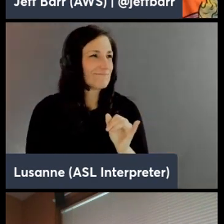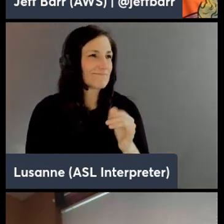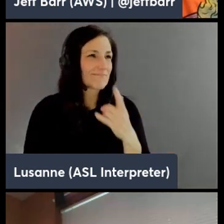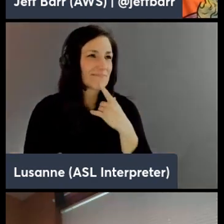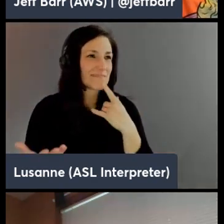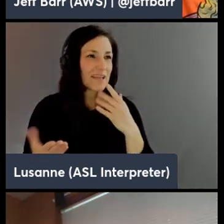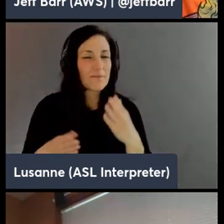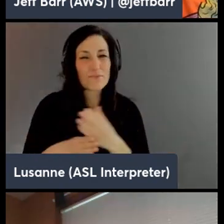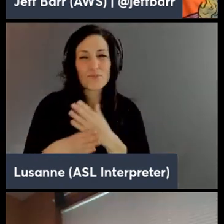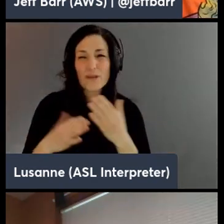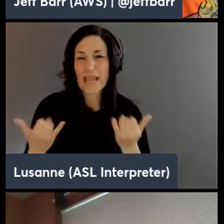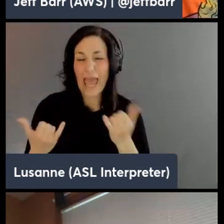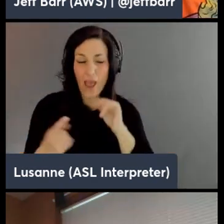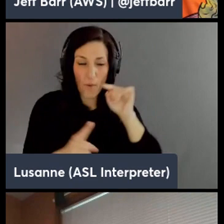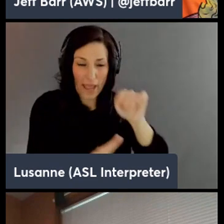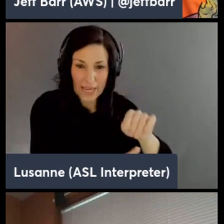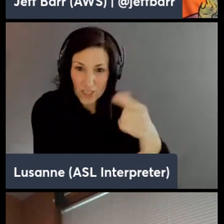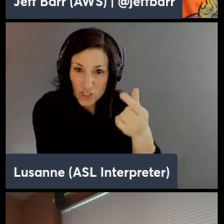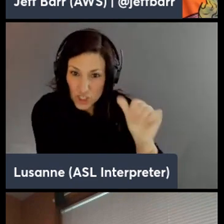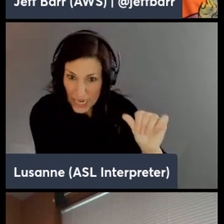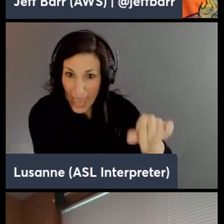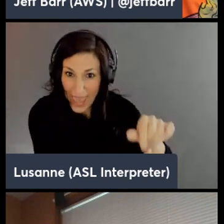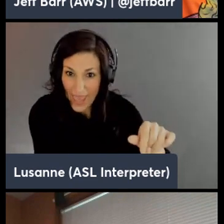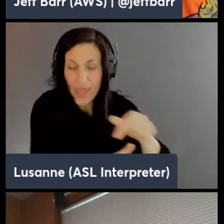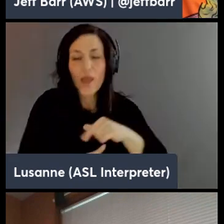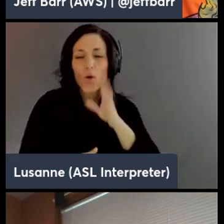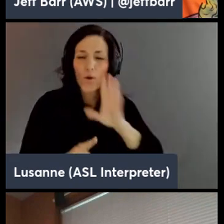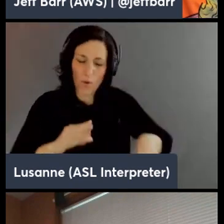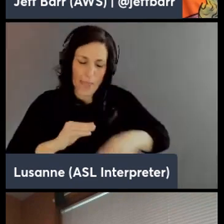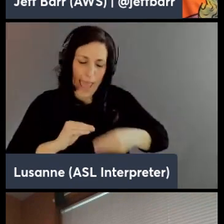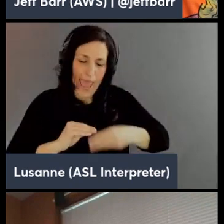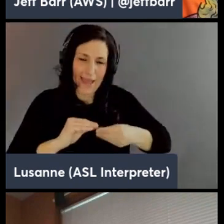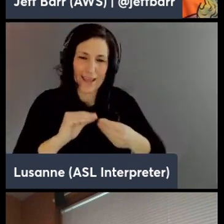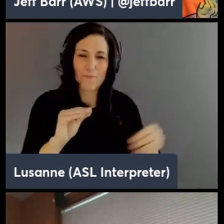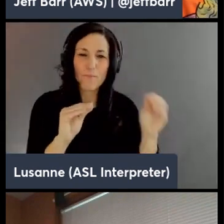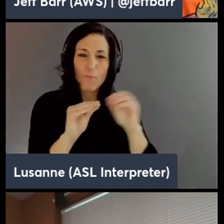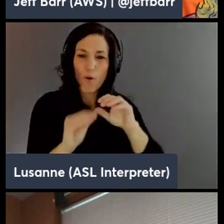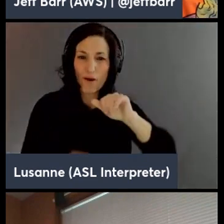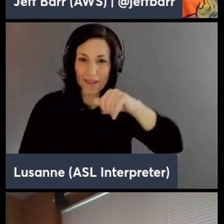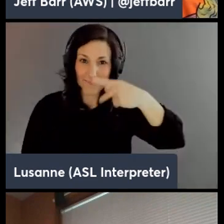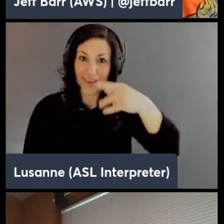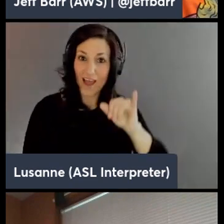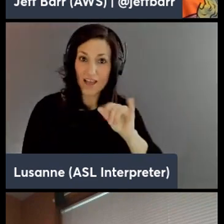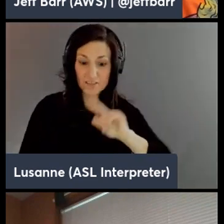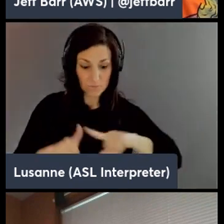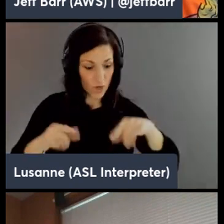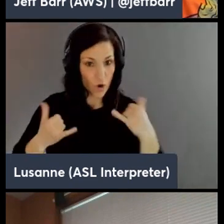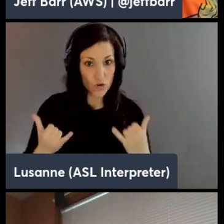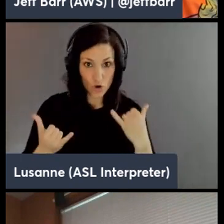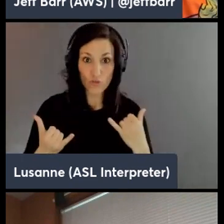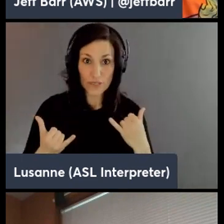we'll be adding a significant number more APIs, but the ones that we have today are a good example